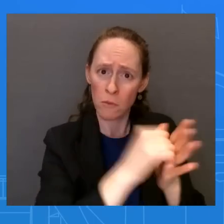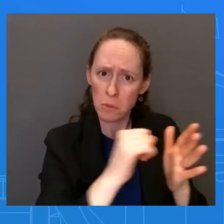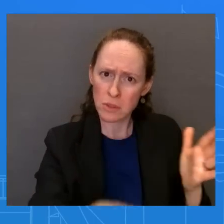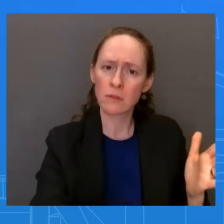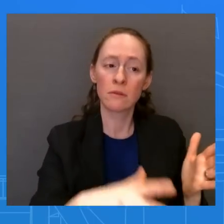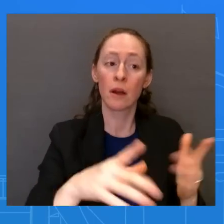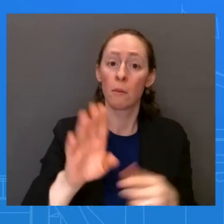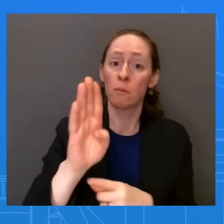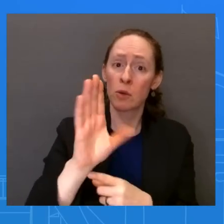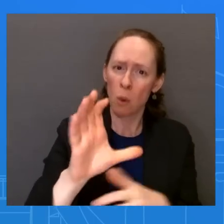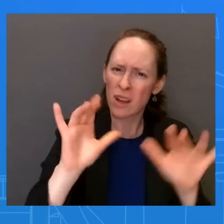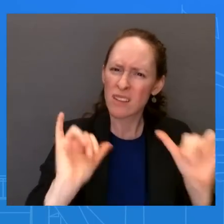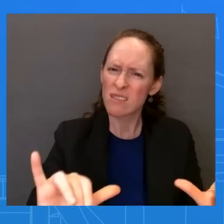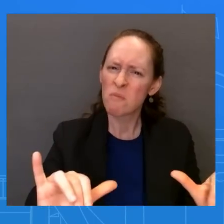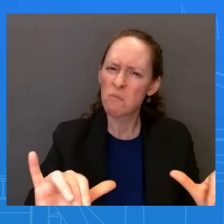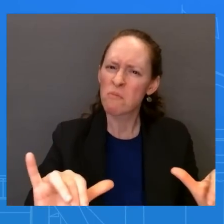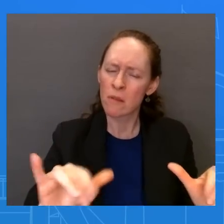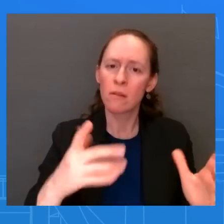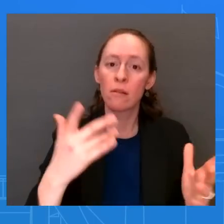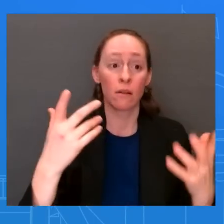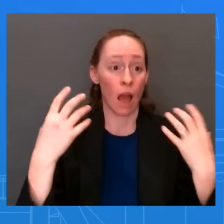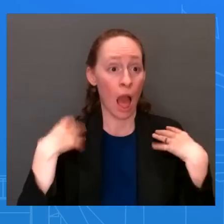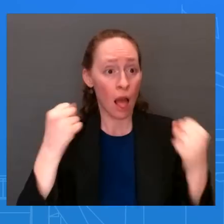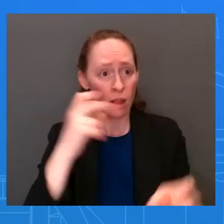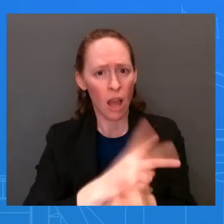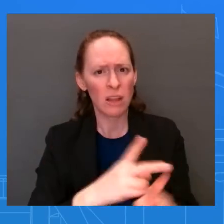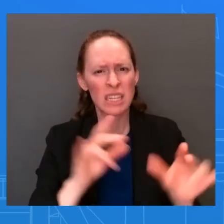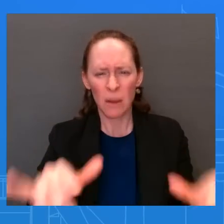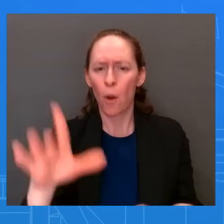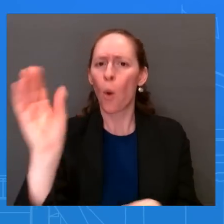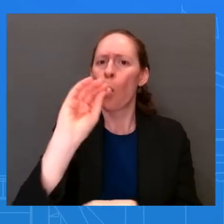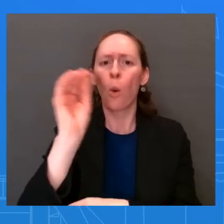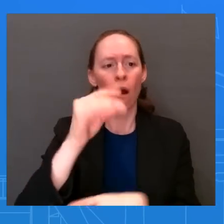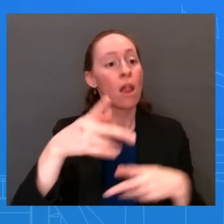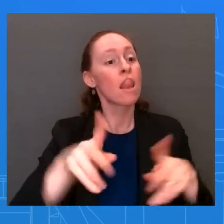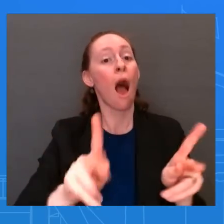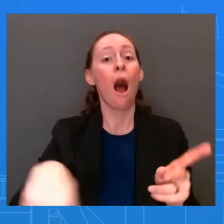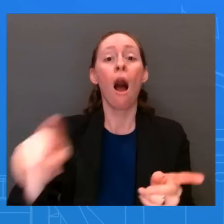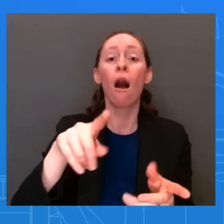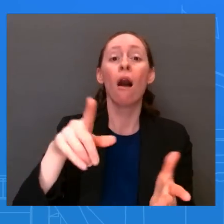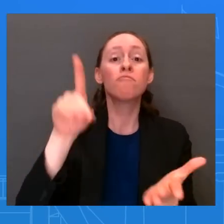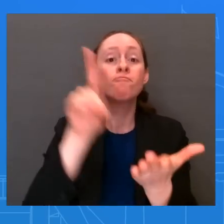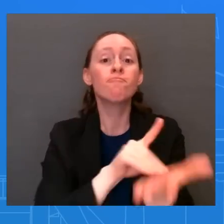from discrimination; defend the right to travel across state lines for medical care;